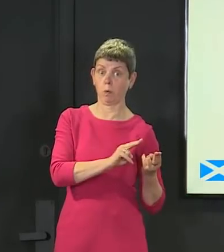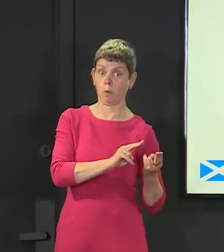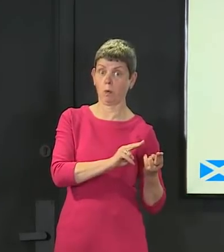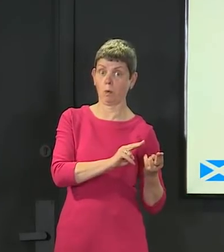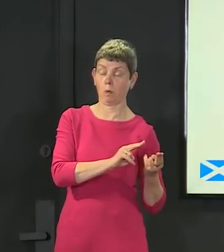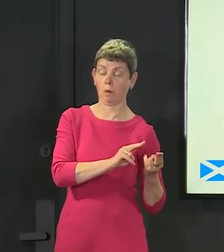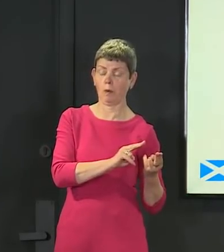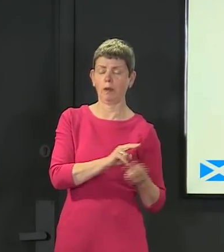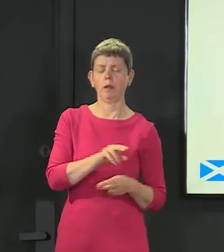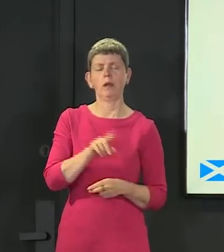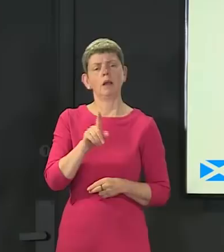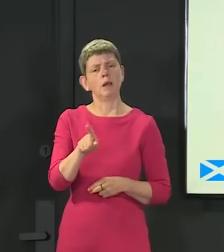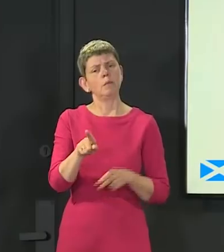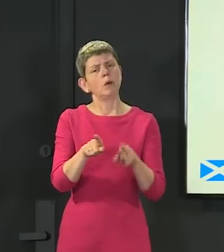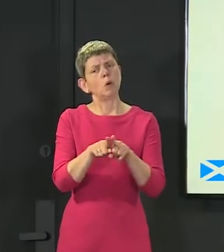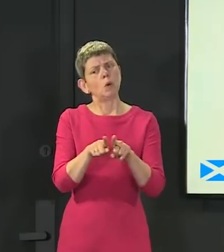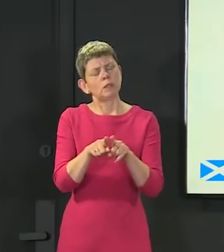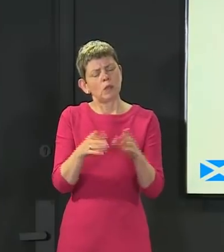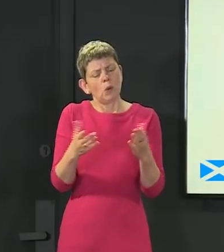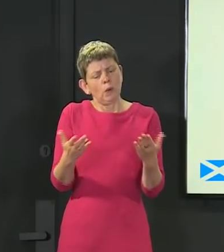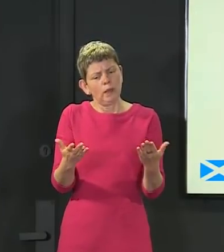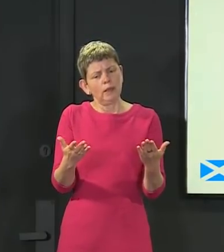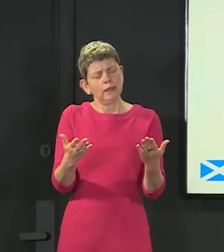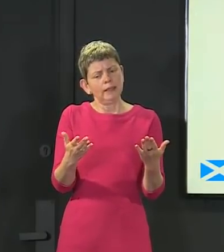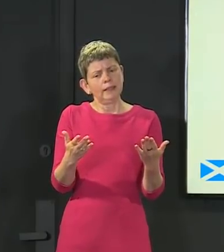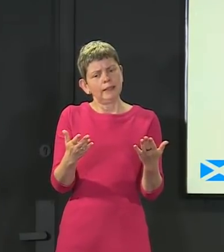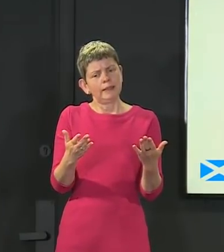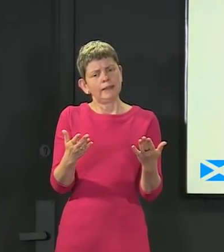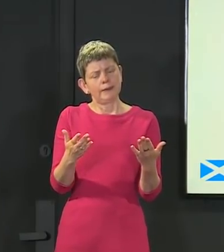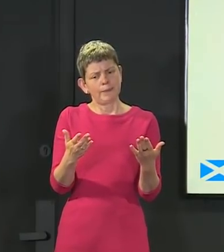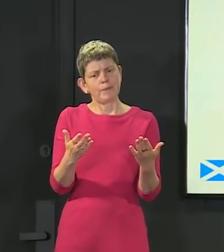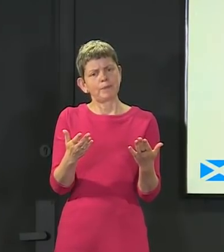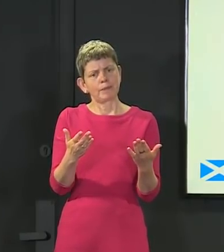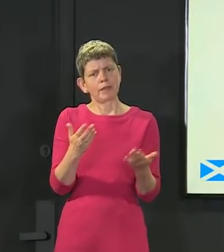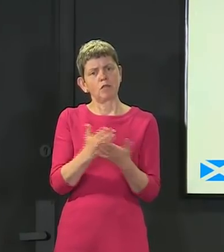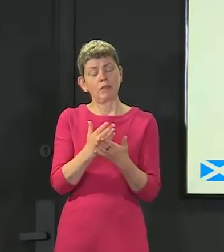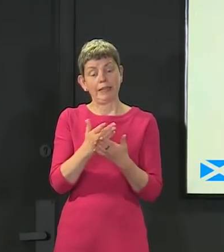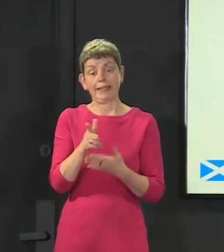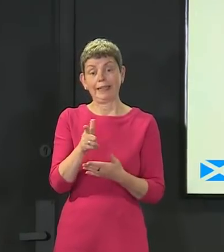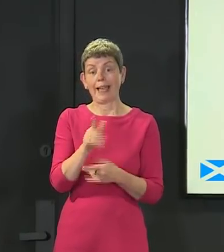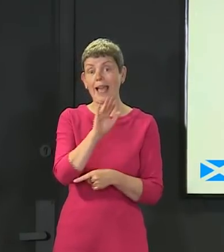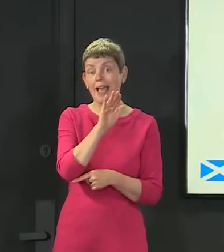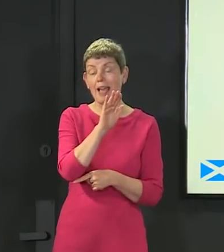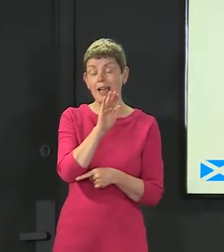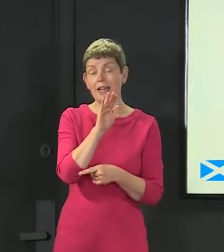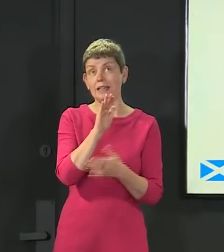as you know new and and that it's very much there is a reduced risk of transmission and